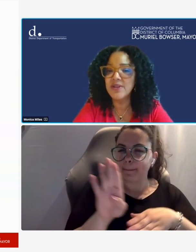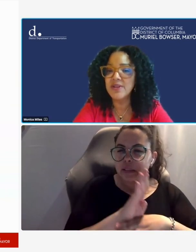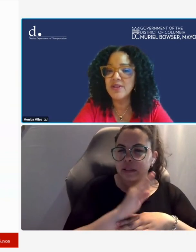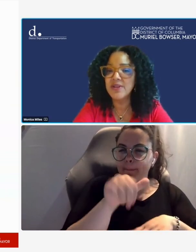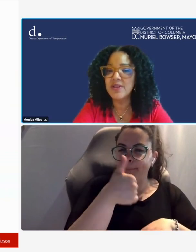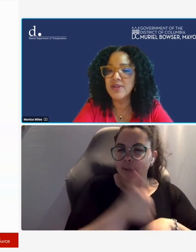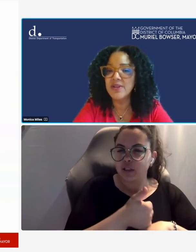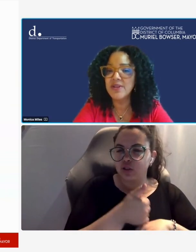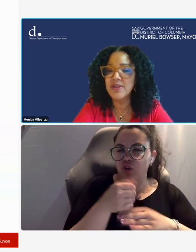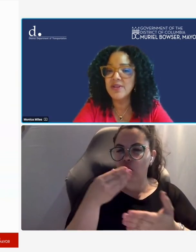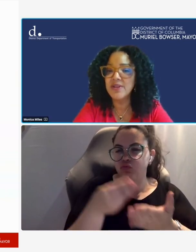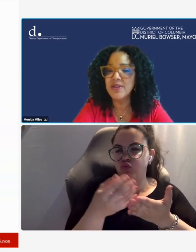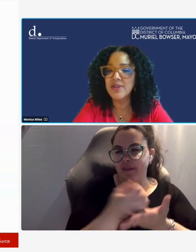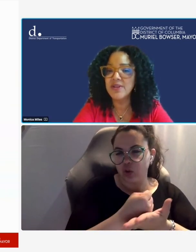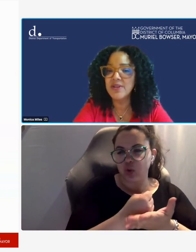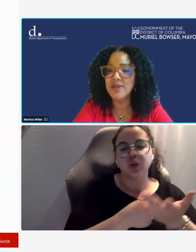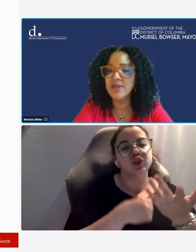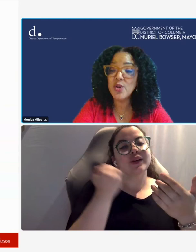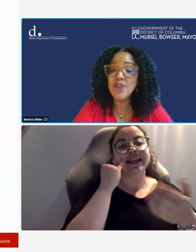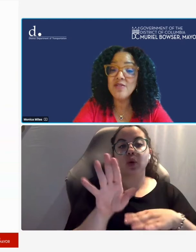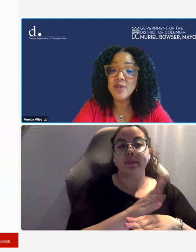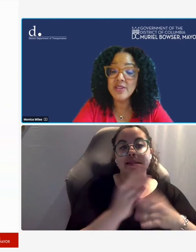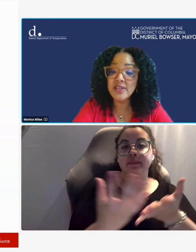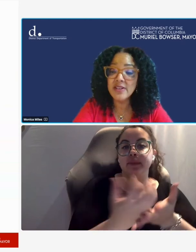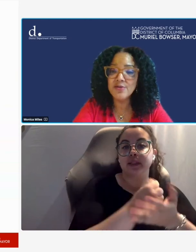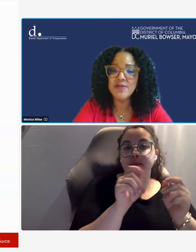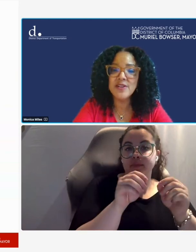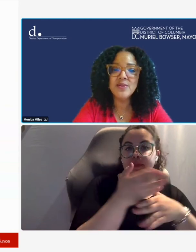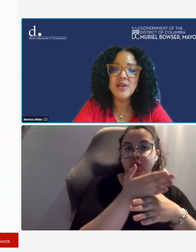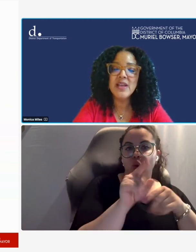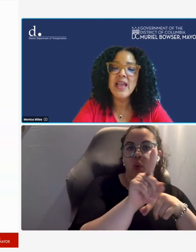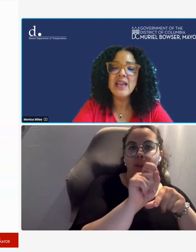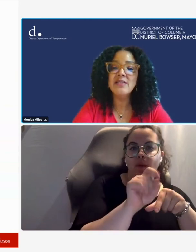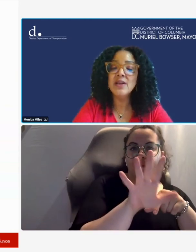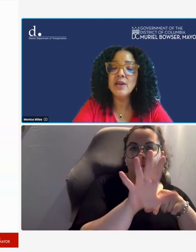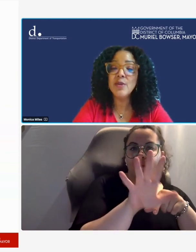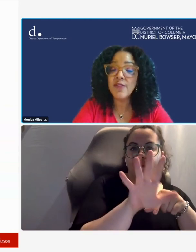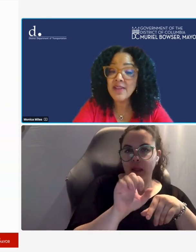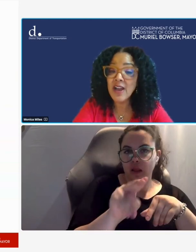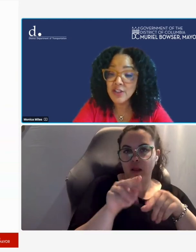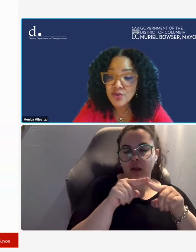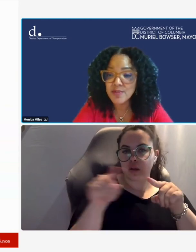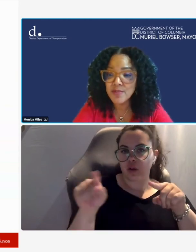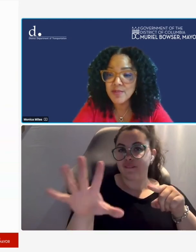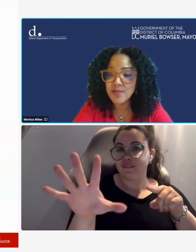so if your business makes between 1.5 million of revenue and 500 million of